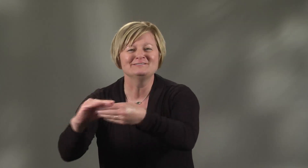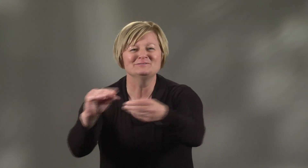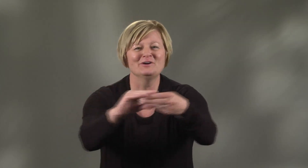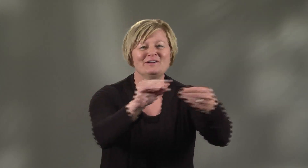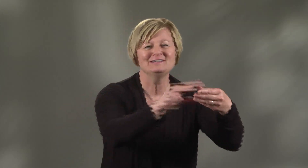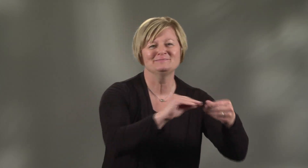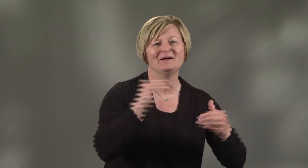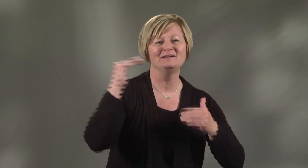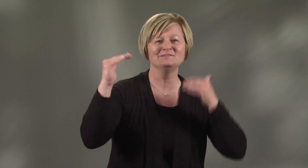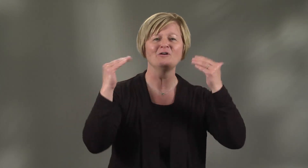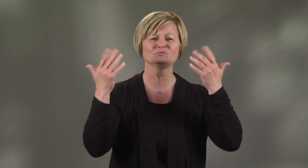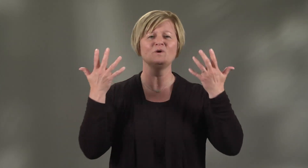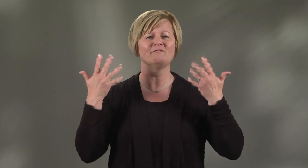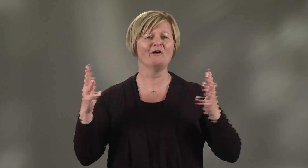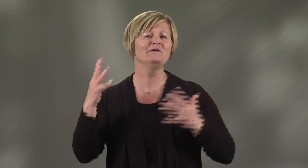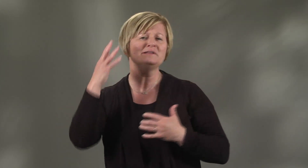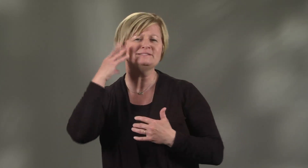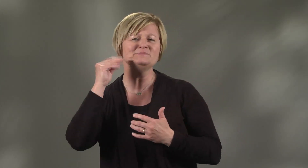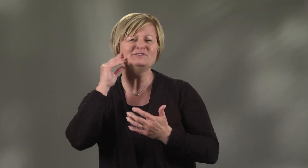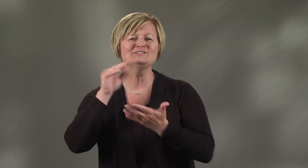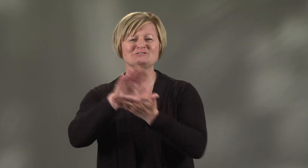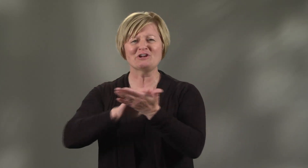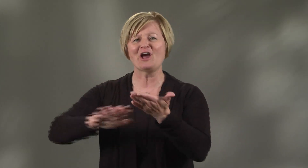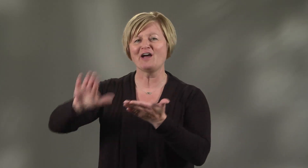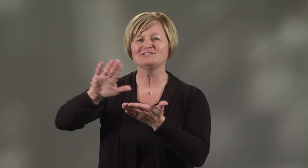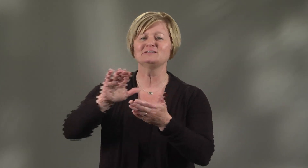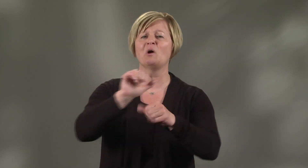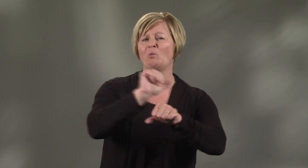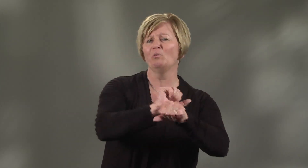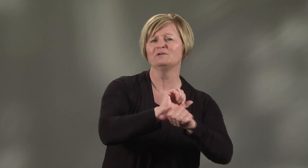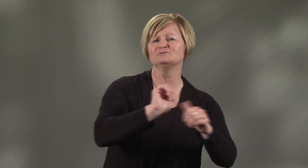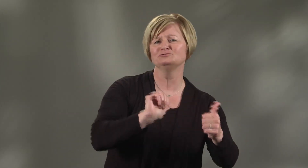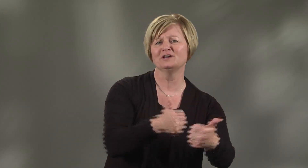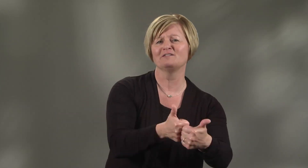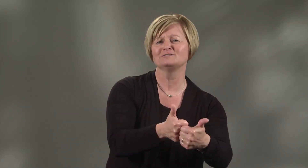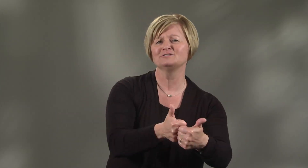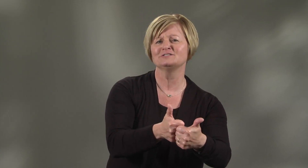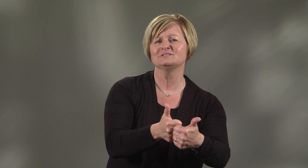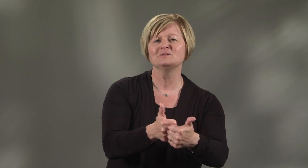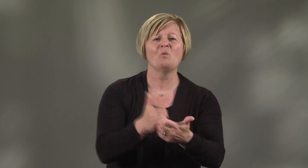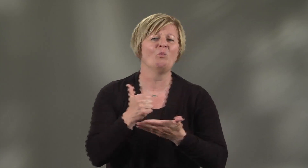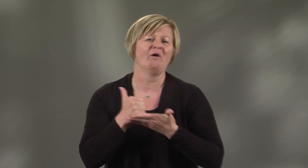sharing stories by adults who have already experienced college and work challenges